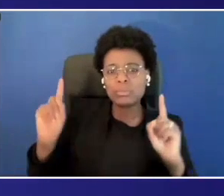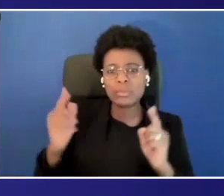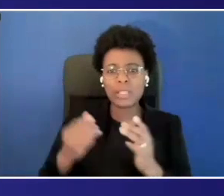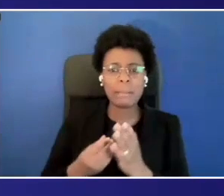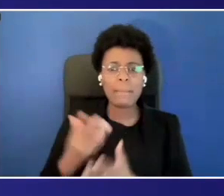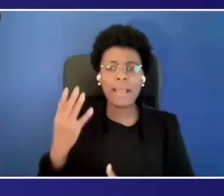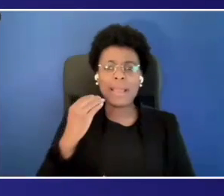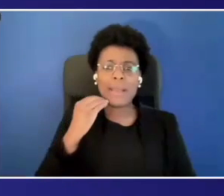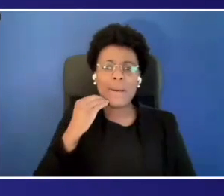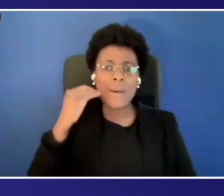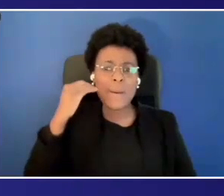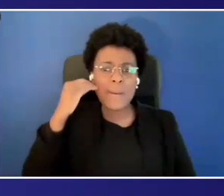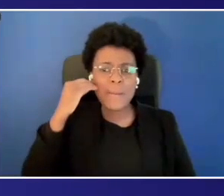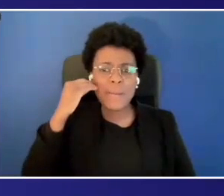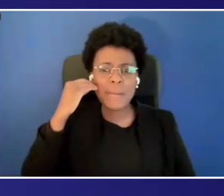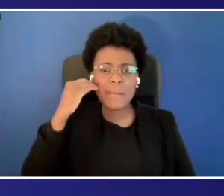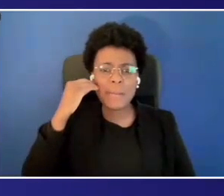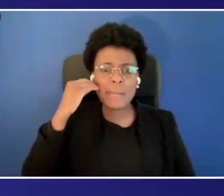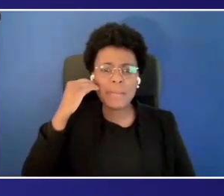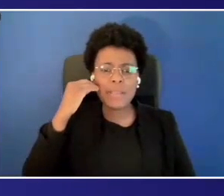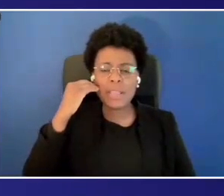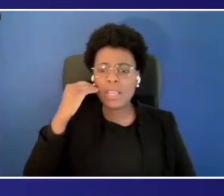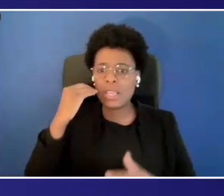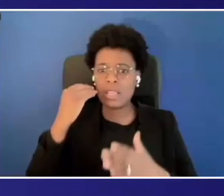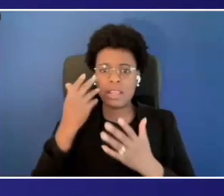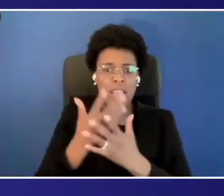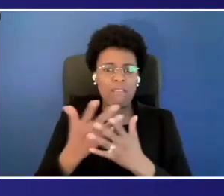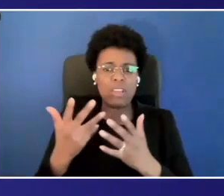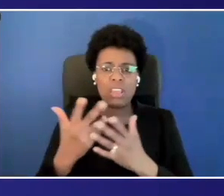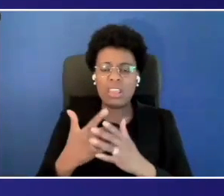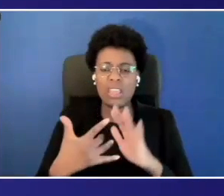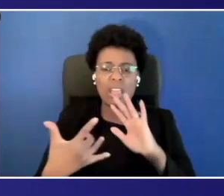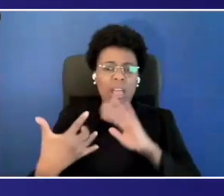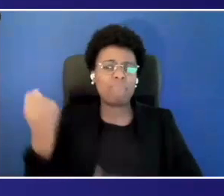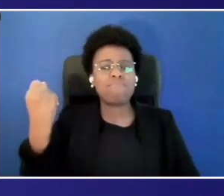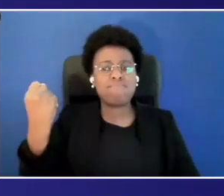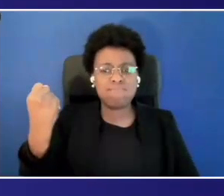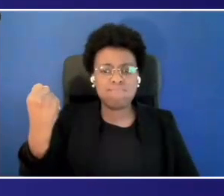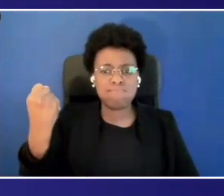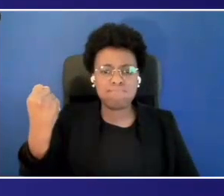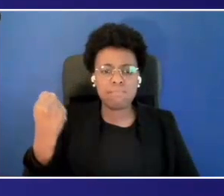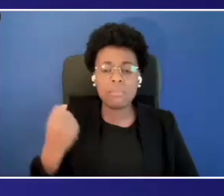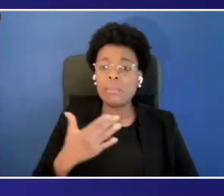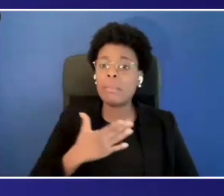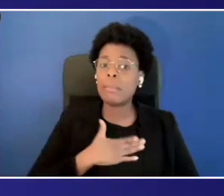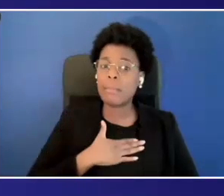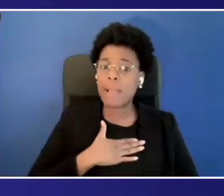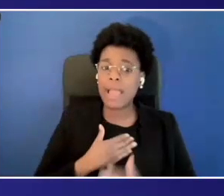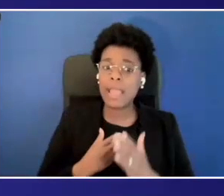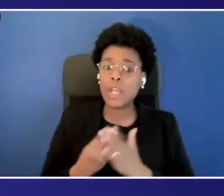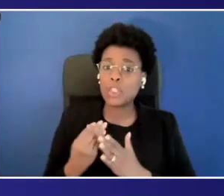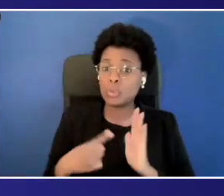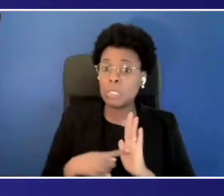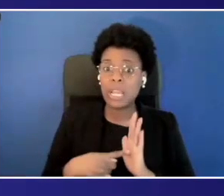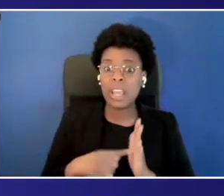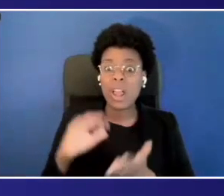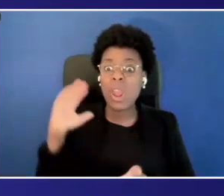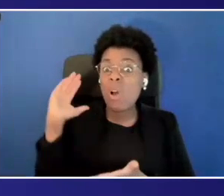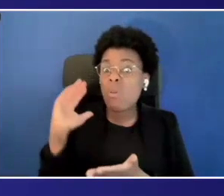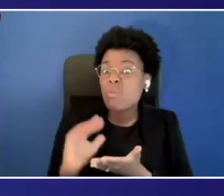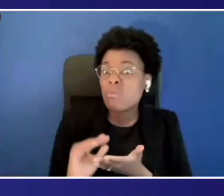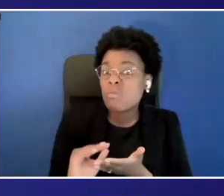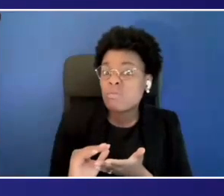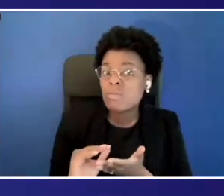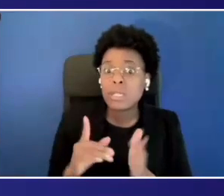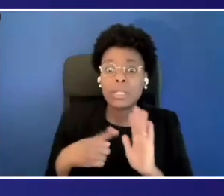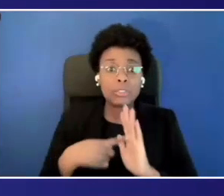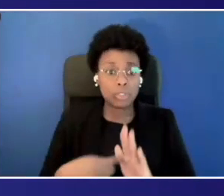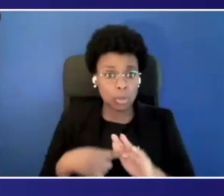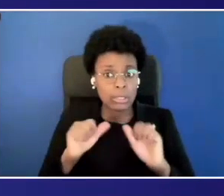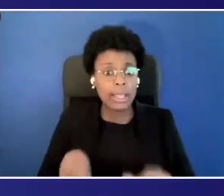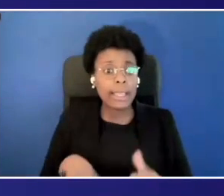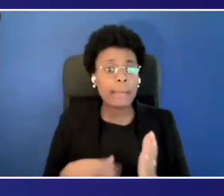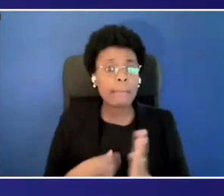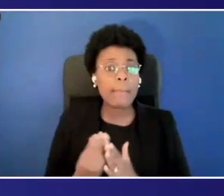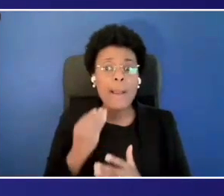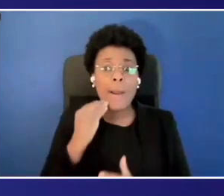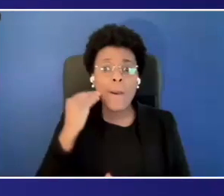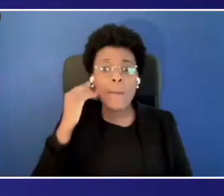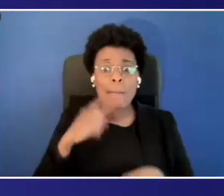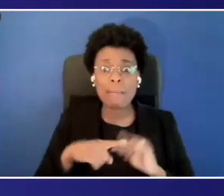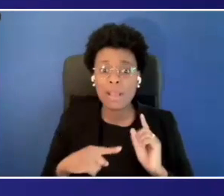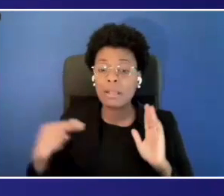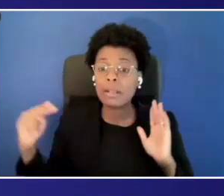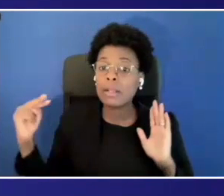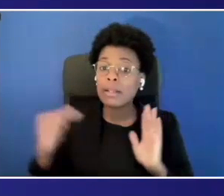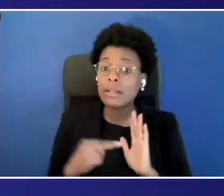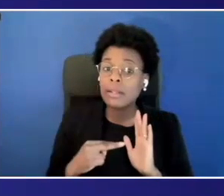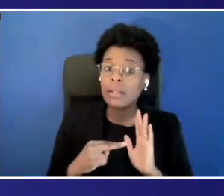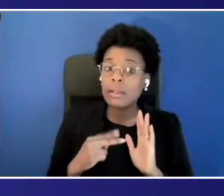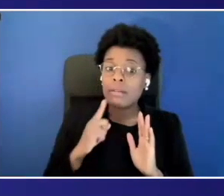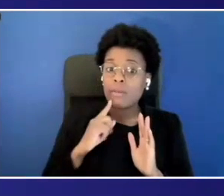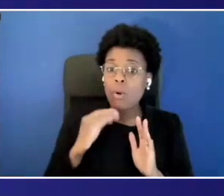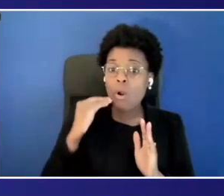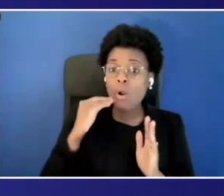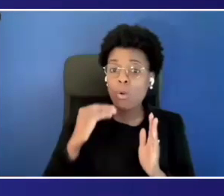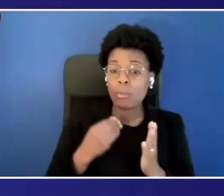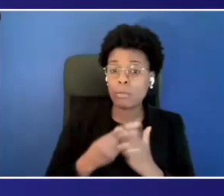And it all be stripped away. My consumer debt is very low. My consumer debt shows I can buy a house, but the way that it looks at for on purchasing and student loans, I cannot.